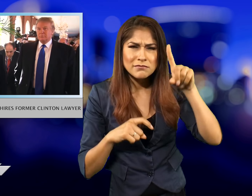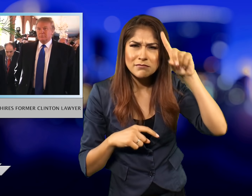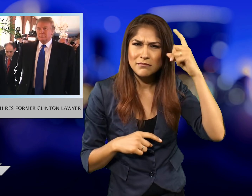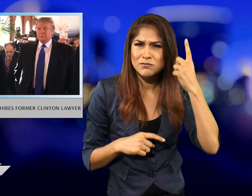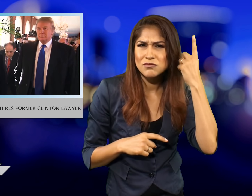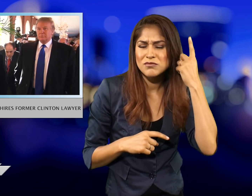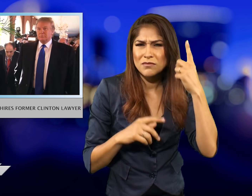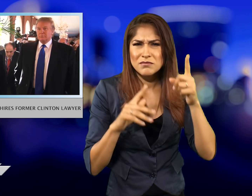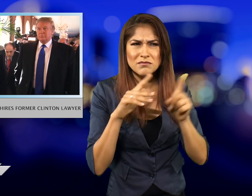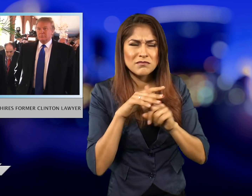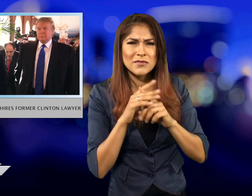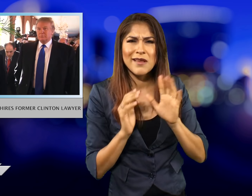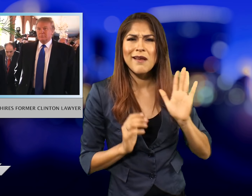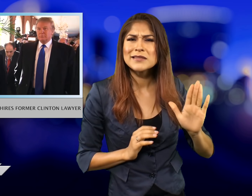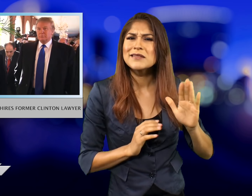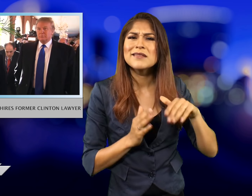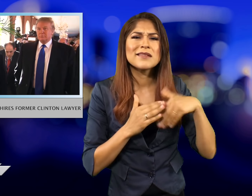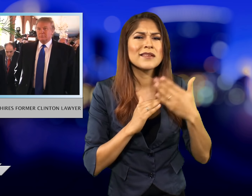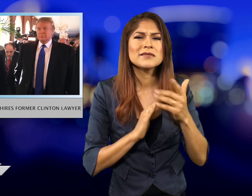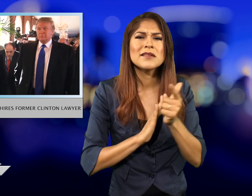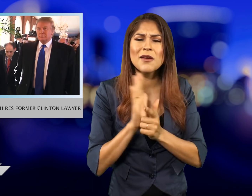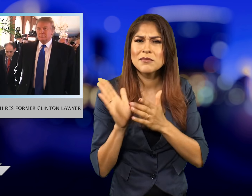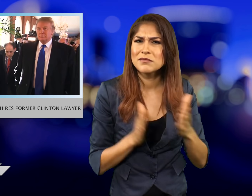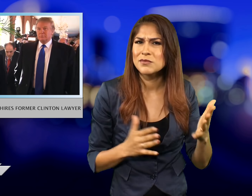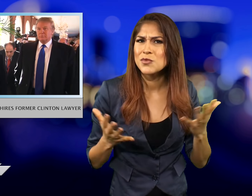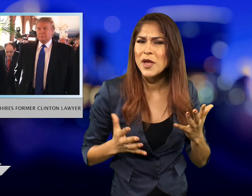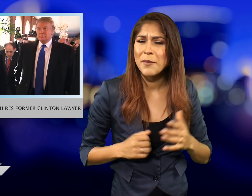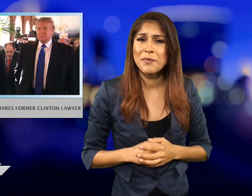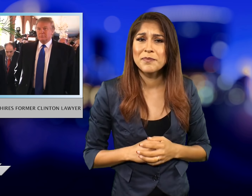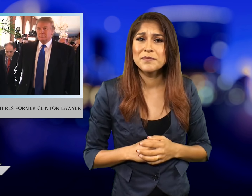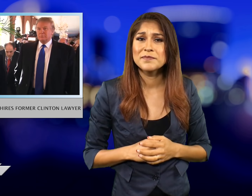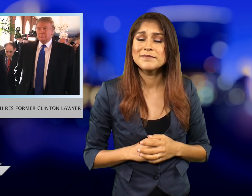attorney Michael Cohen.